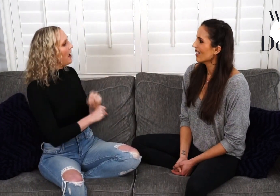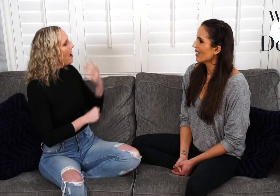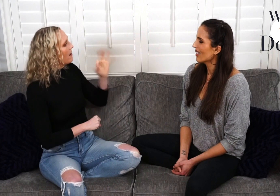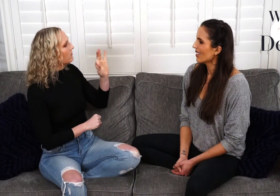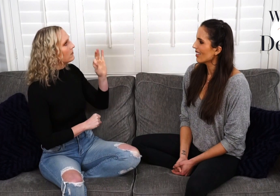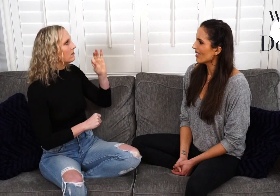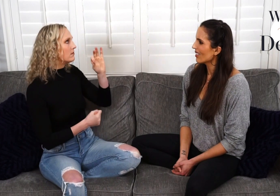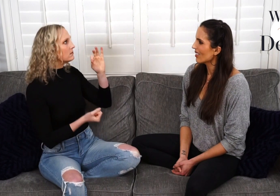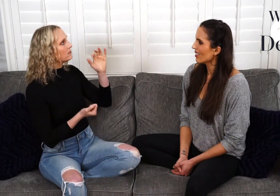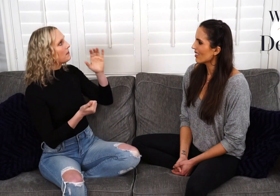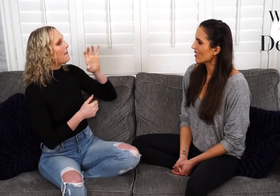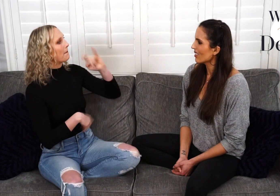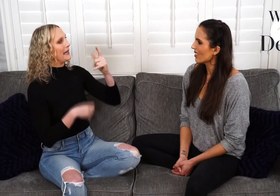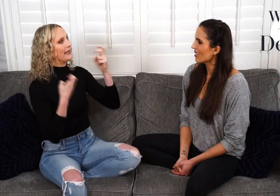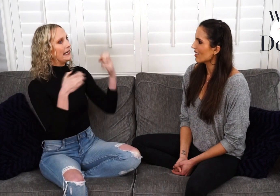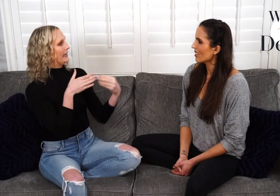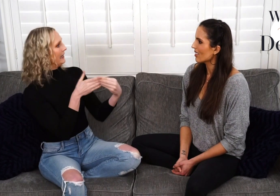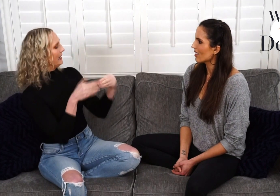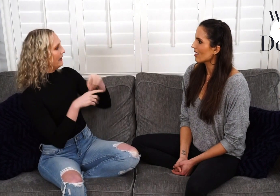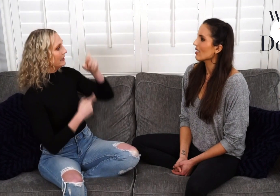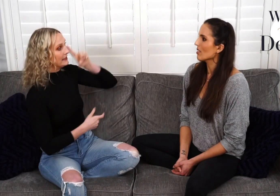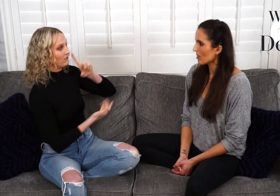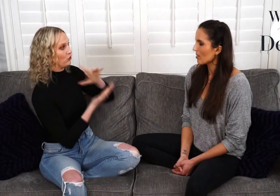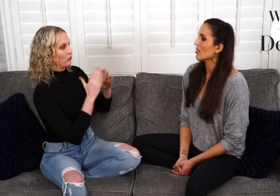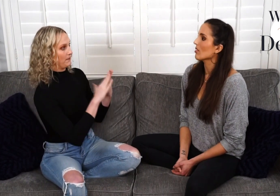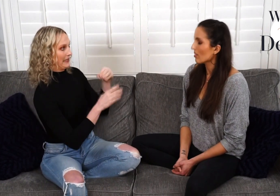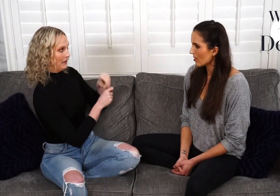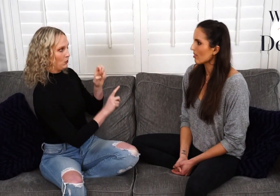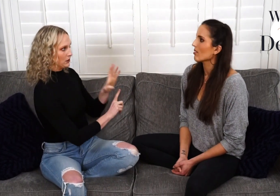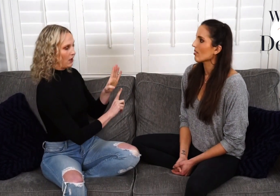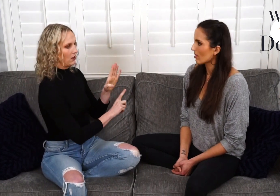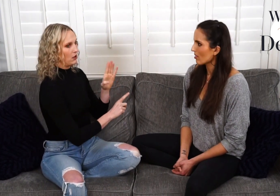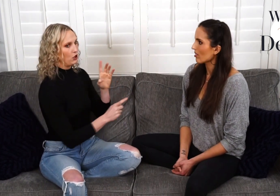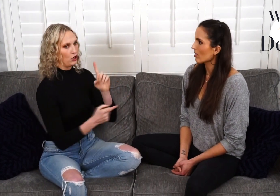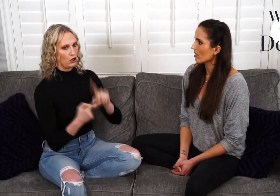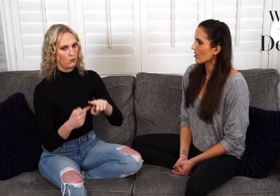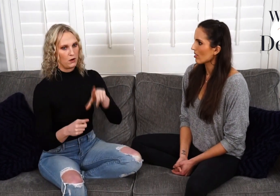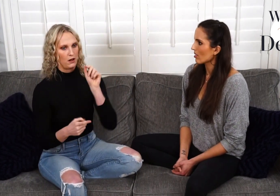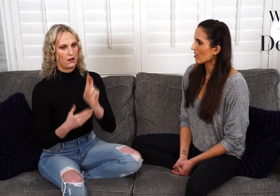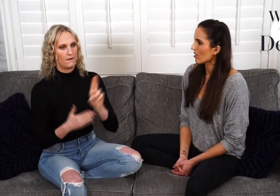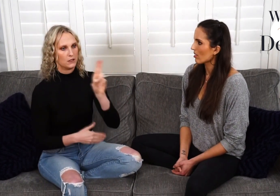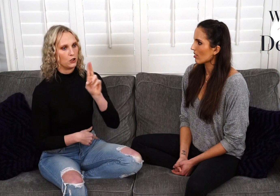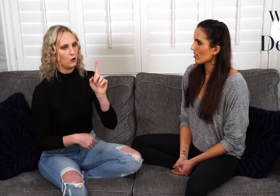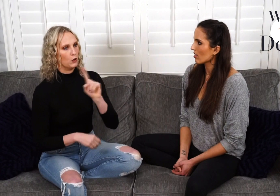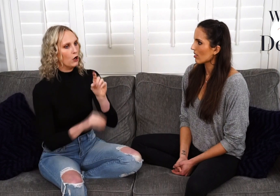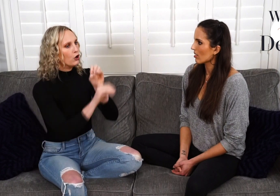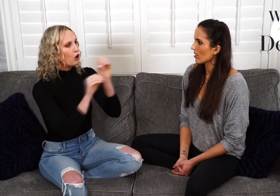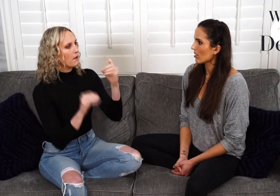embedded in me and of being kind of the leader in a small Deaf Community, to a University where